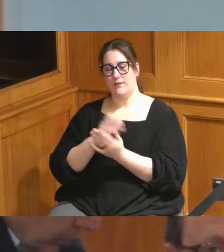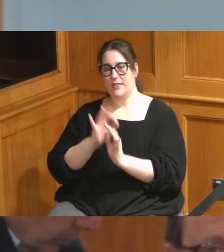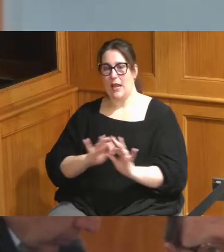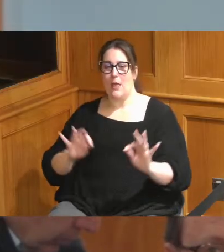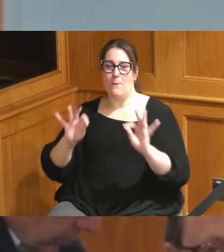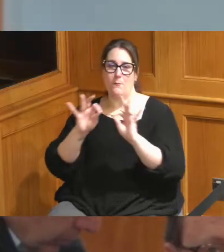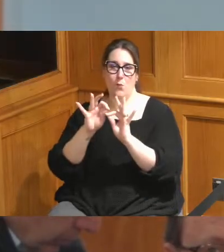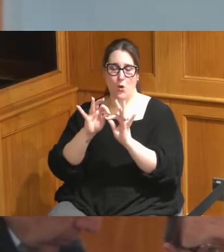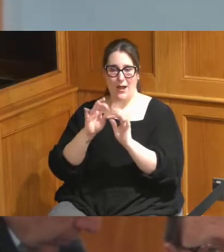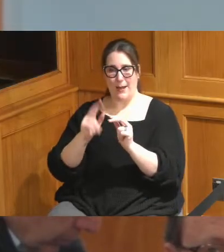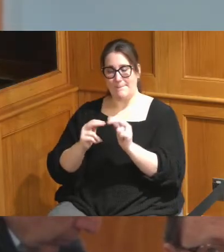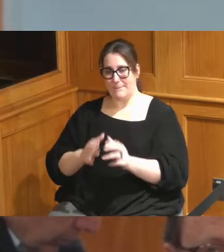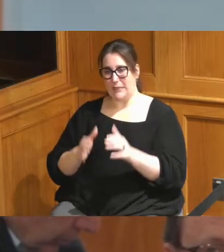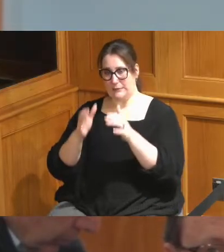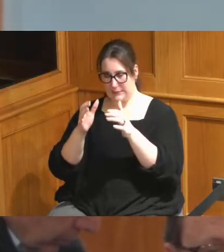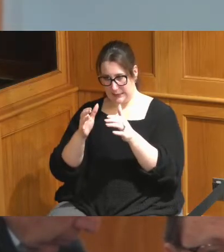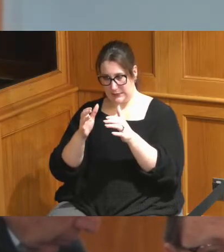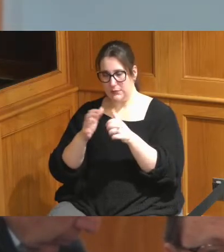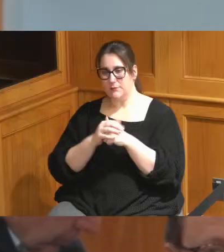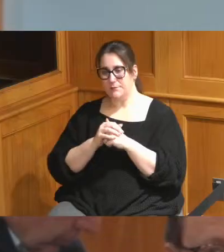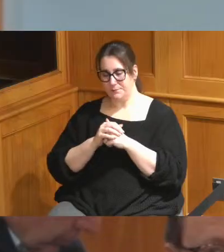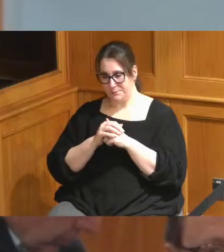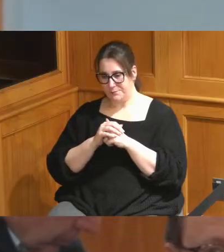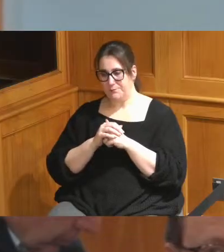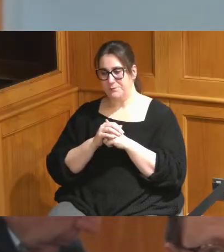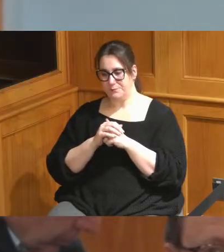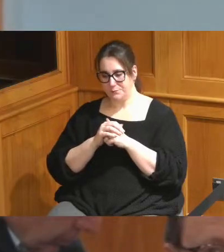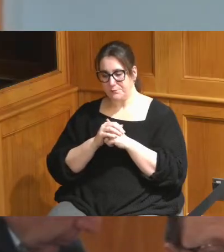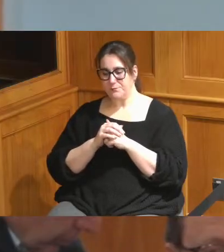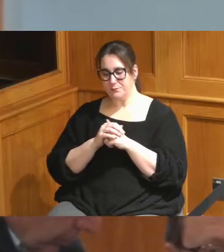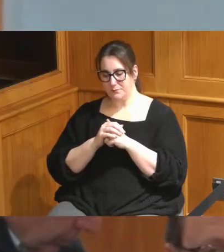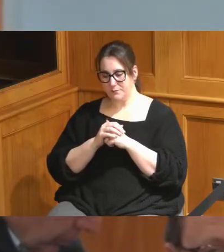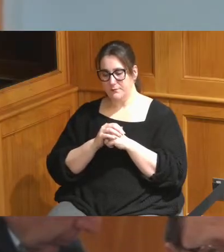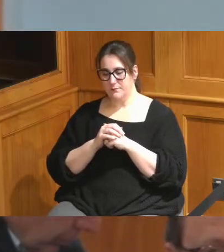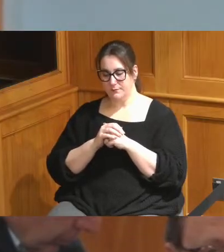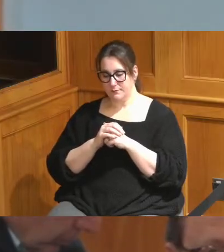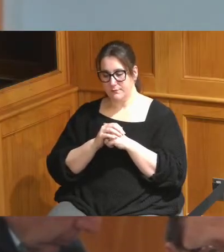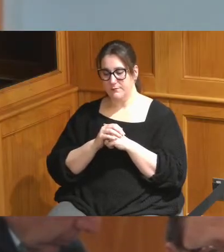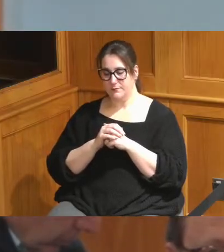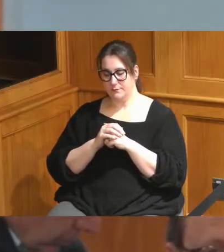iconic building on the sequence of Vine Street towards the towards the towards the park and